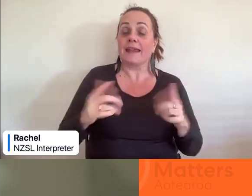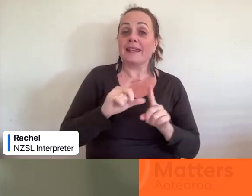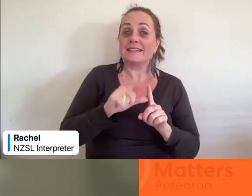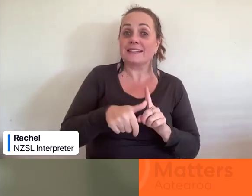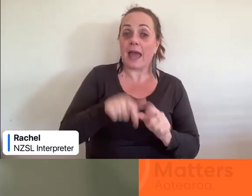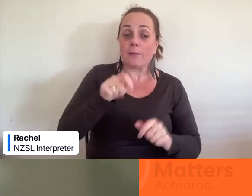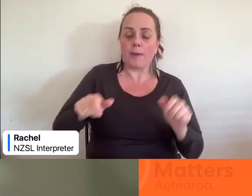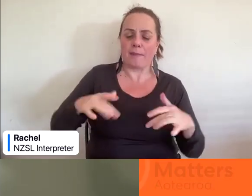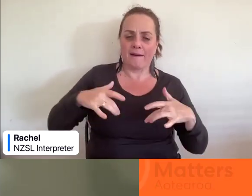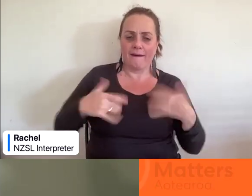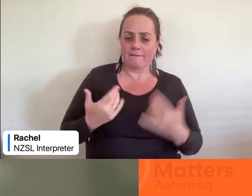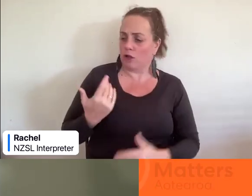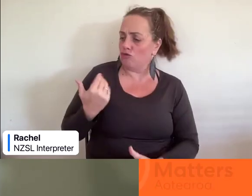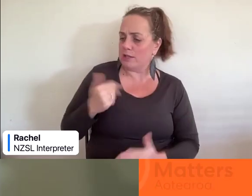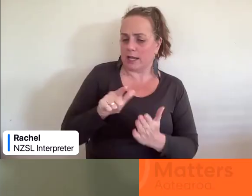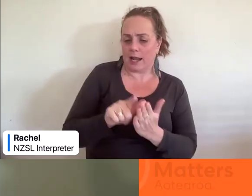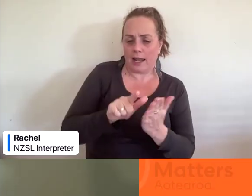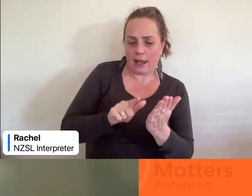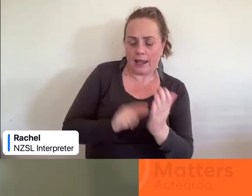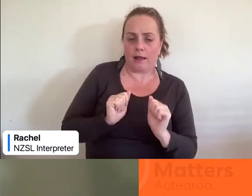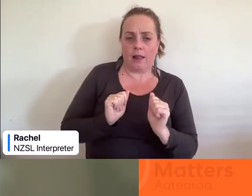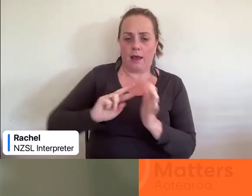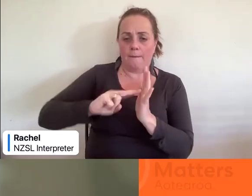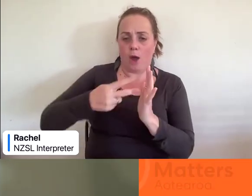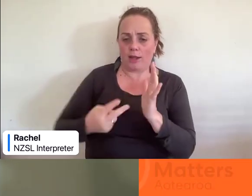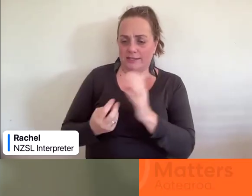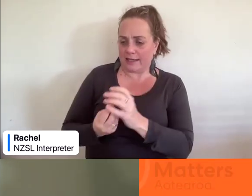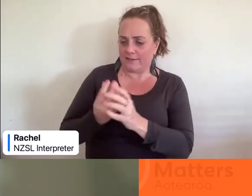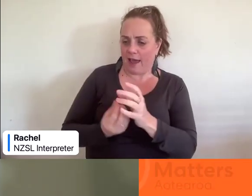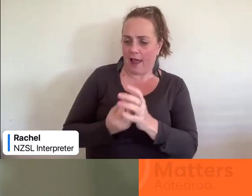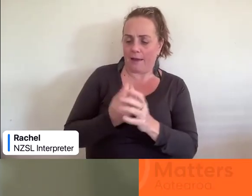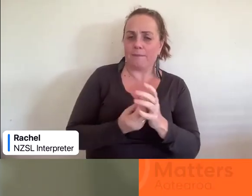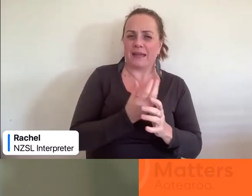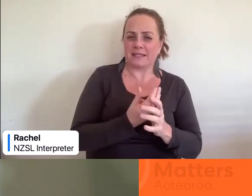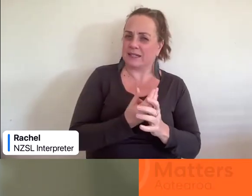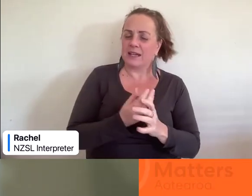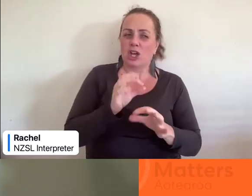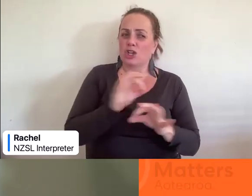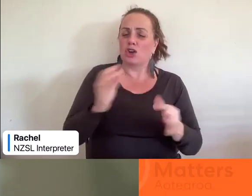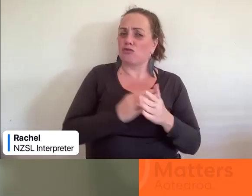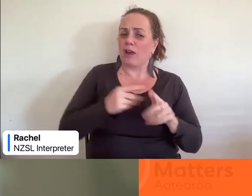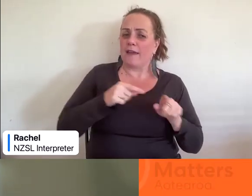that recent legislative and policy developments have moved away from a rights based approach and